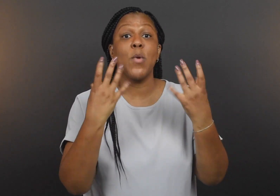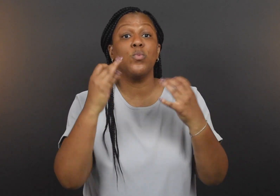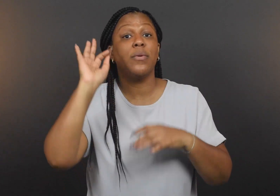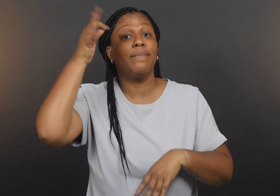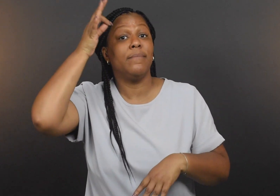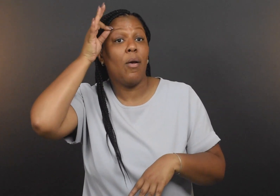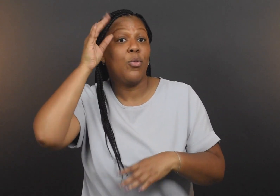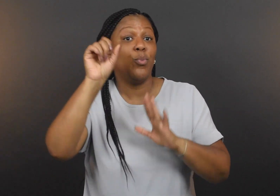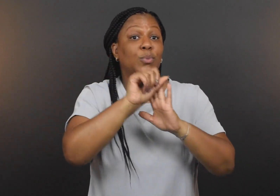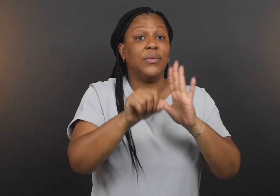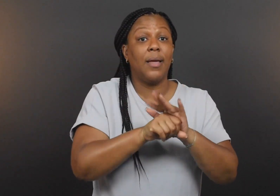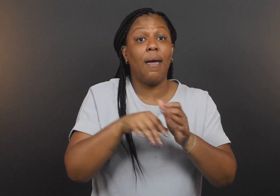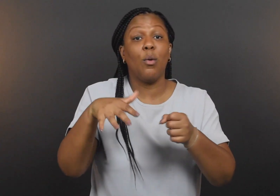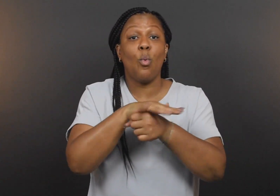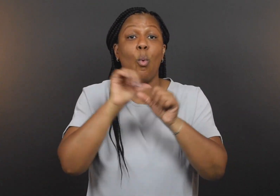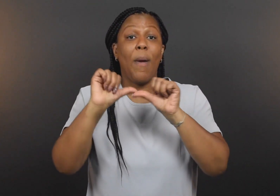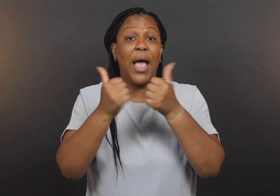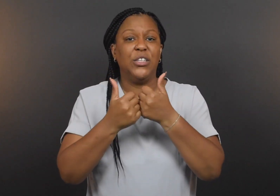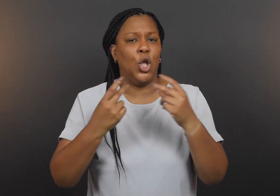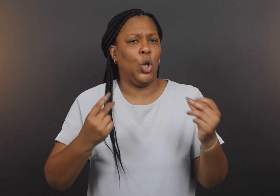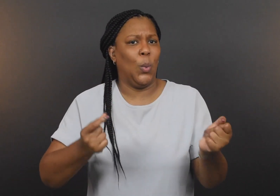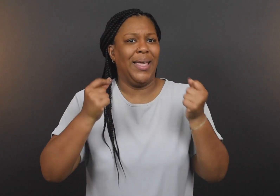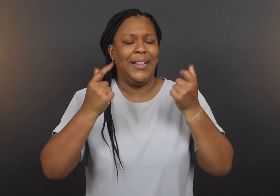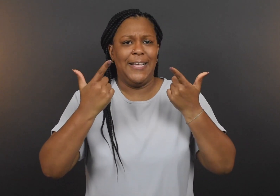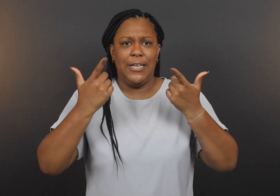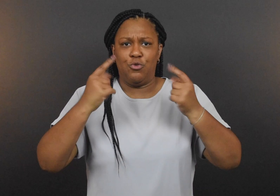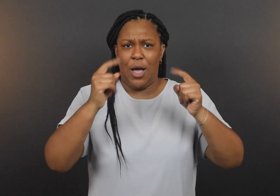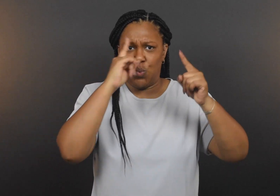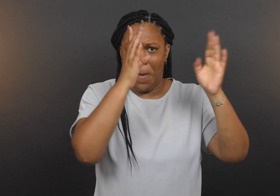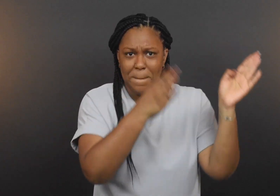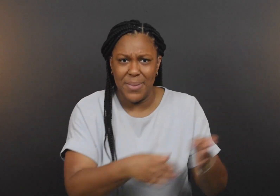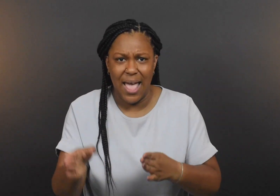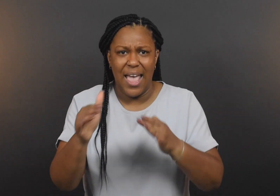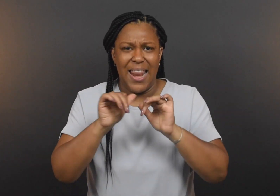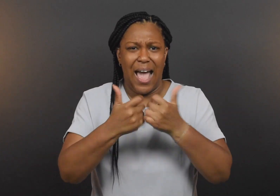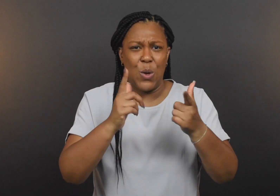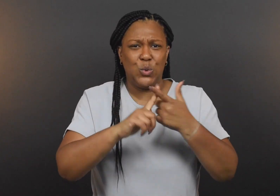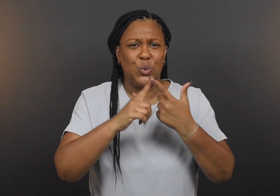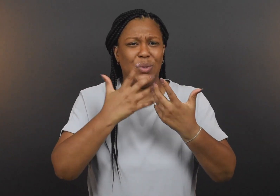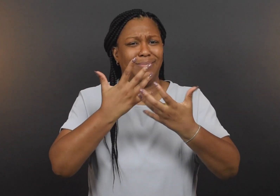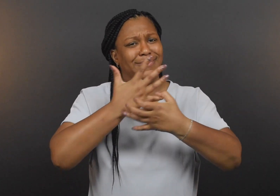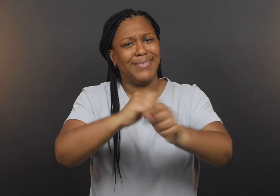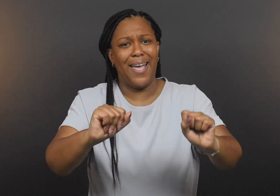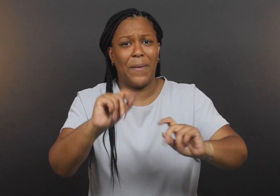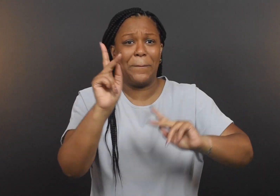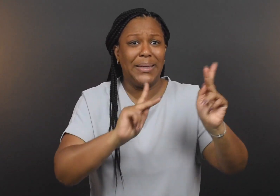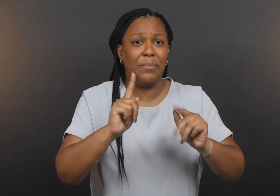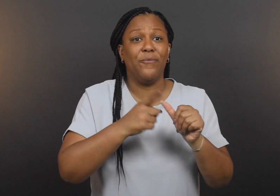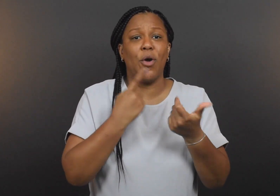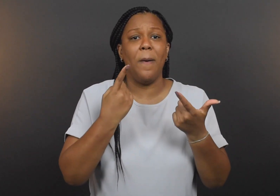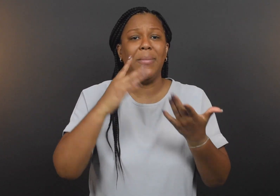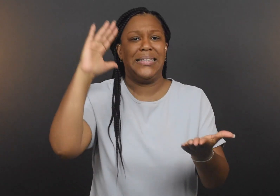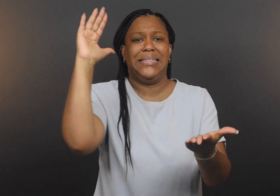Responders from multiple federal, state, and local agencies quickly devised plans to disembark people